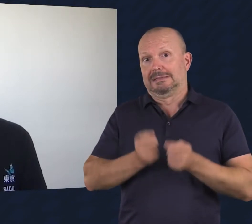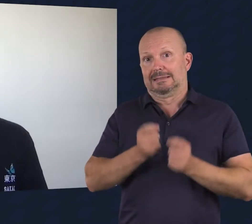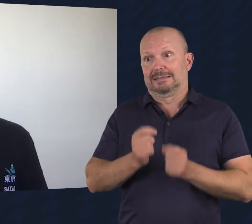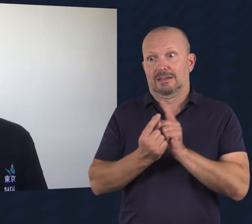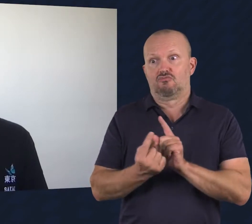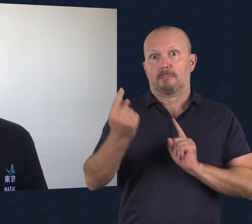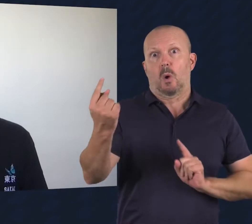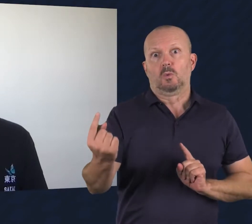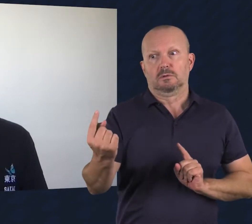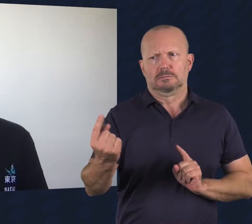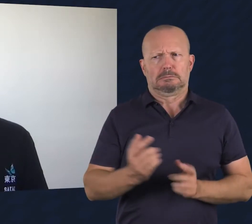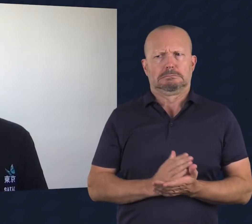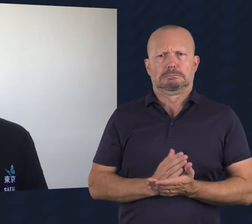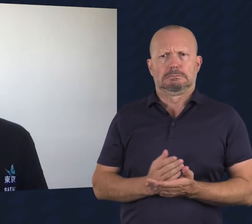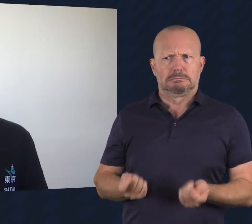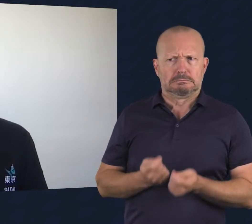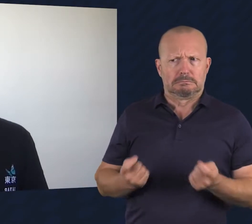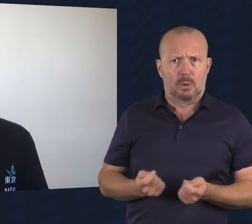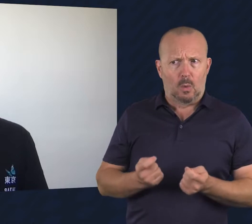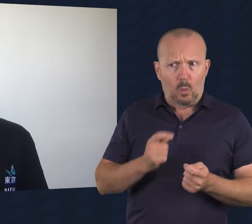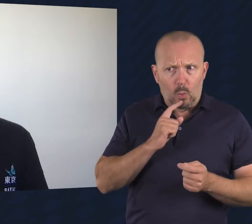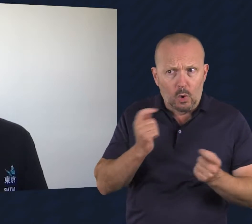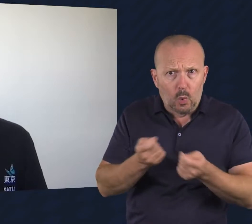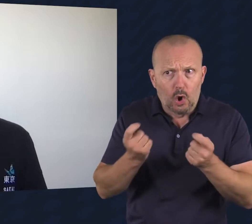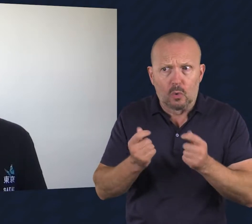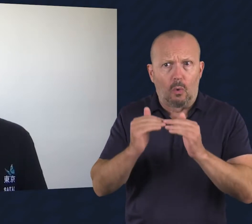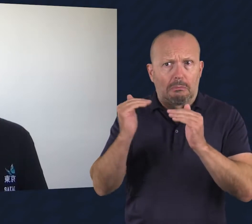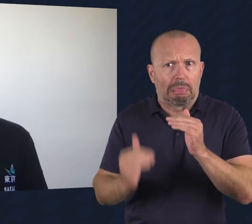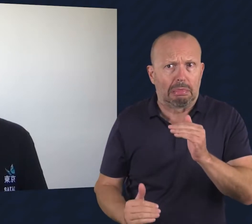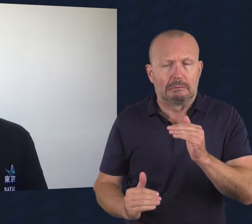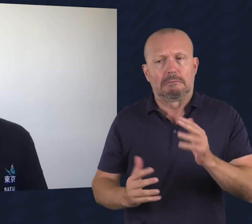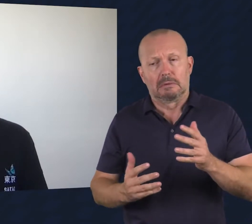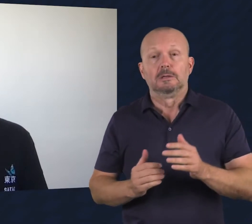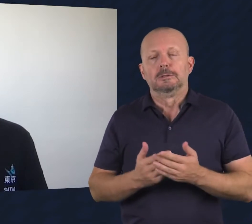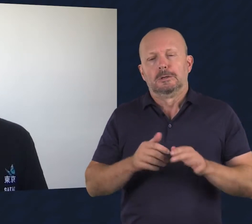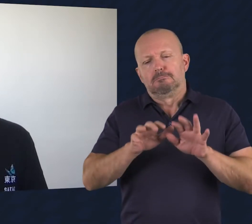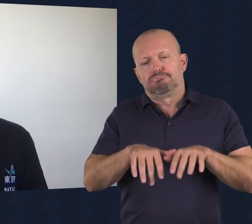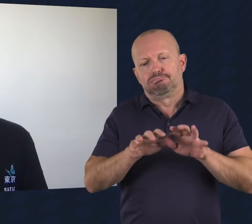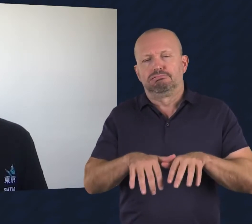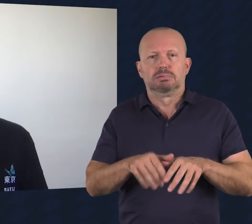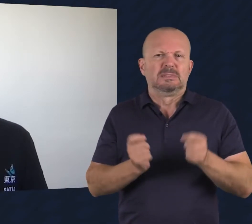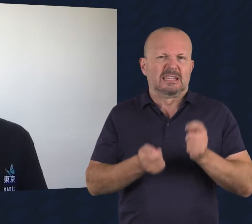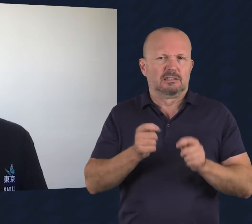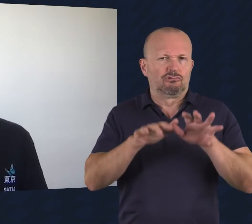and I was unsure what to expect and if it would be as effective. So, I wrote my testing script and scenarios as normal,